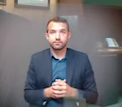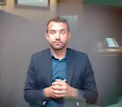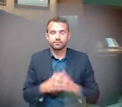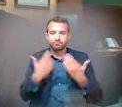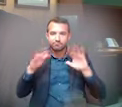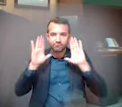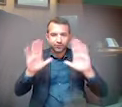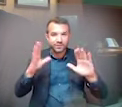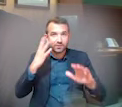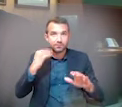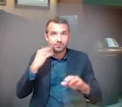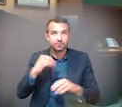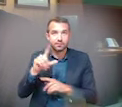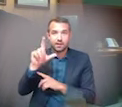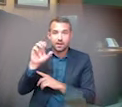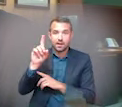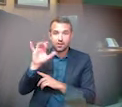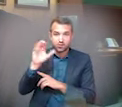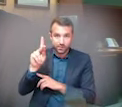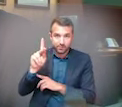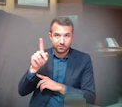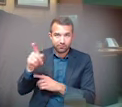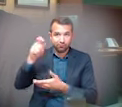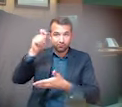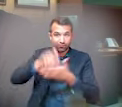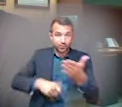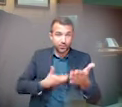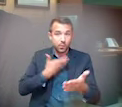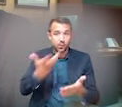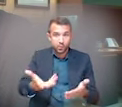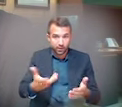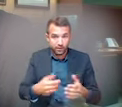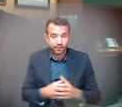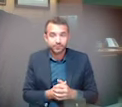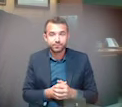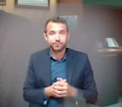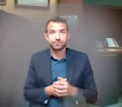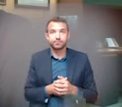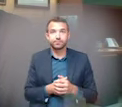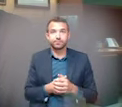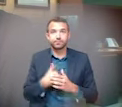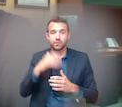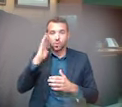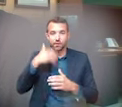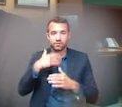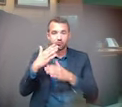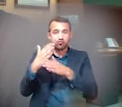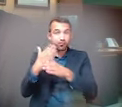a really incredible treat, because LeDerick has written this piece that he's going to share with us.